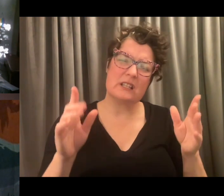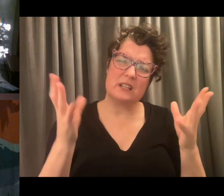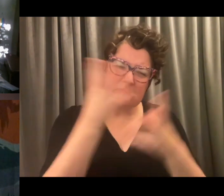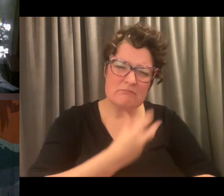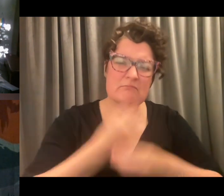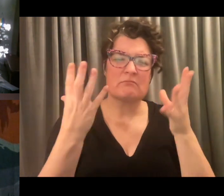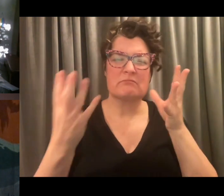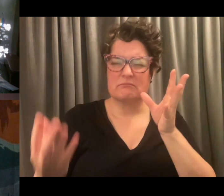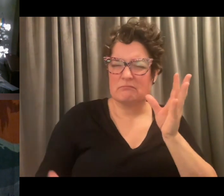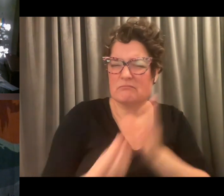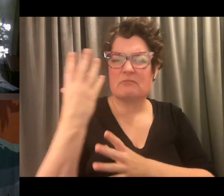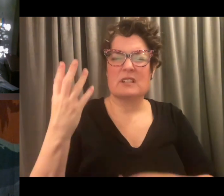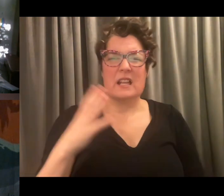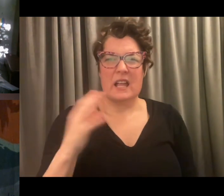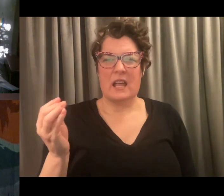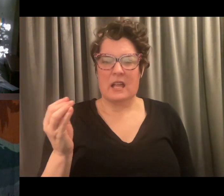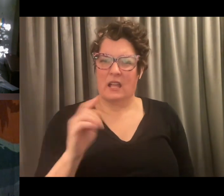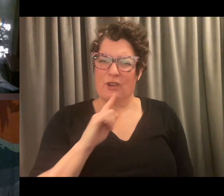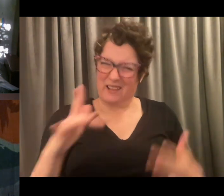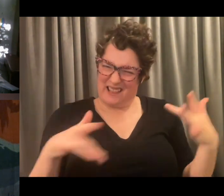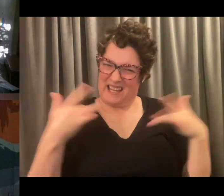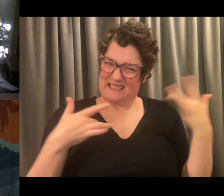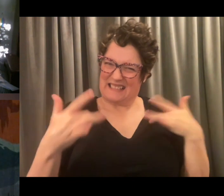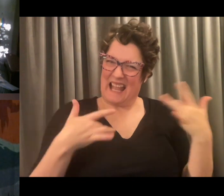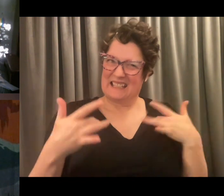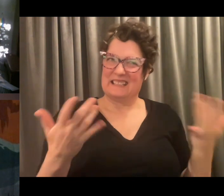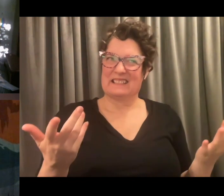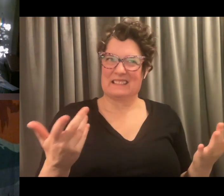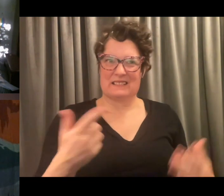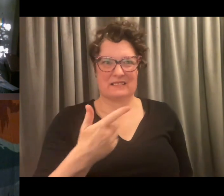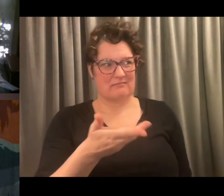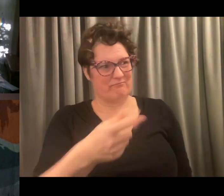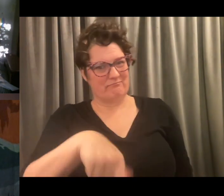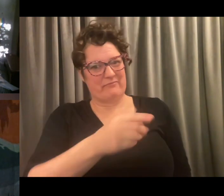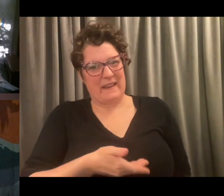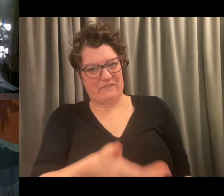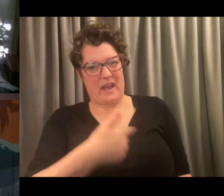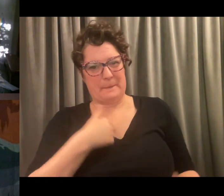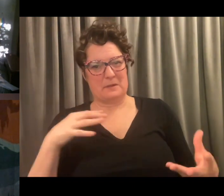to me, to be invited to be part of that. yeah, I've gotten to be on another wonderful podcast that I'm going